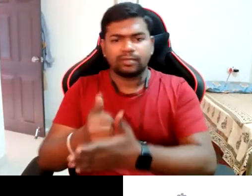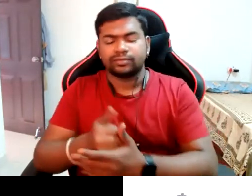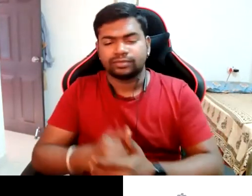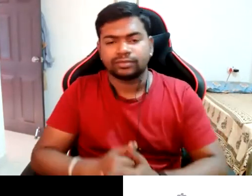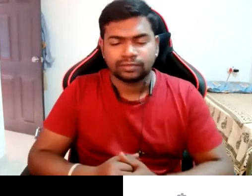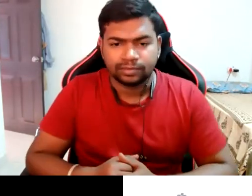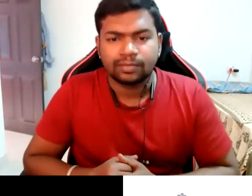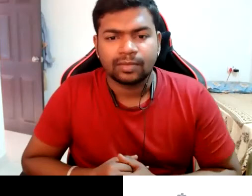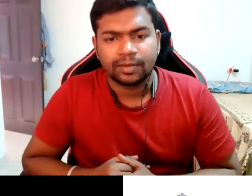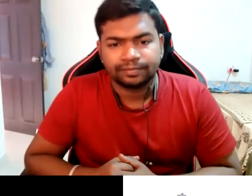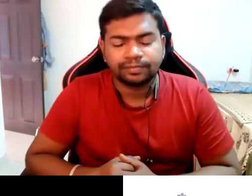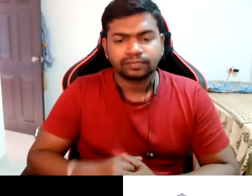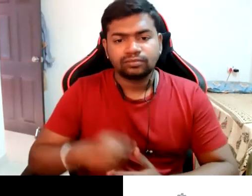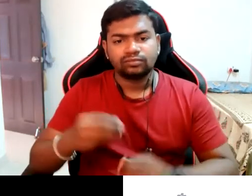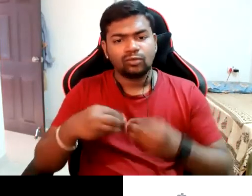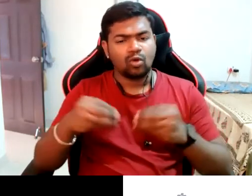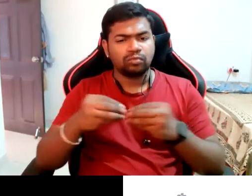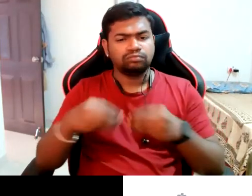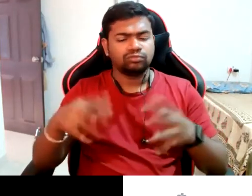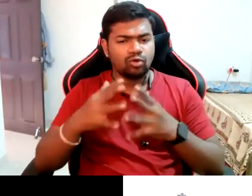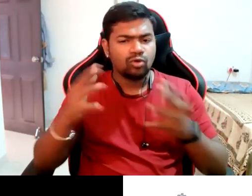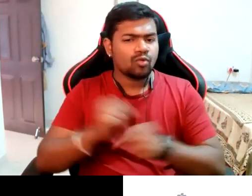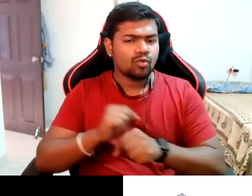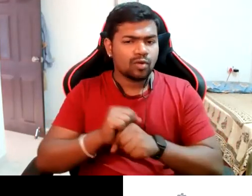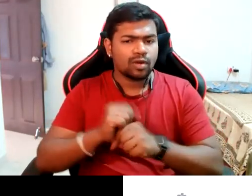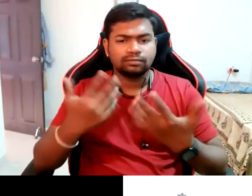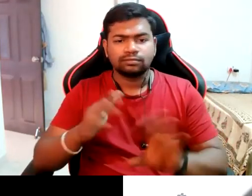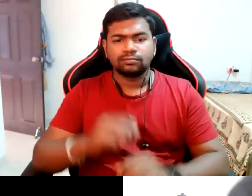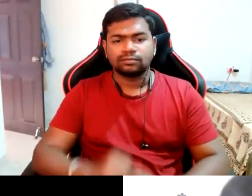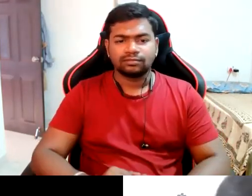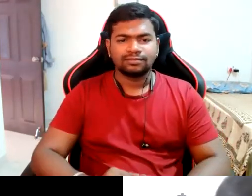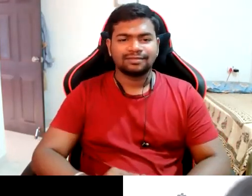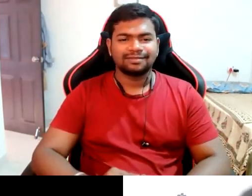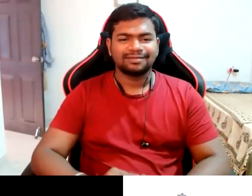just a lot of work around that. really nice